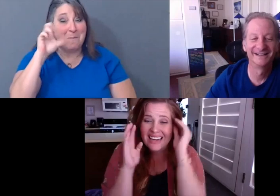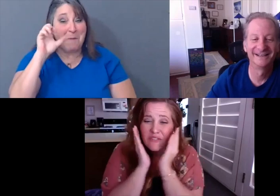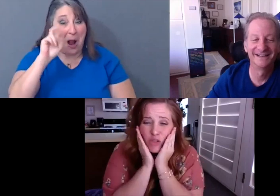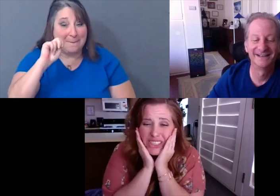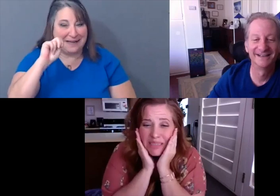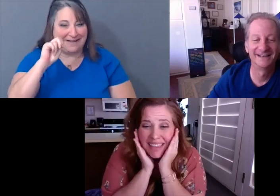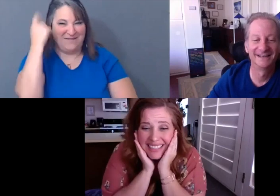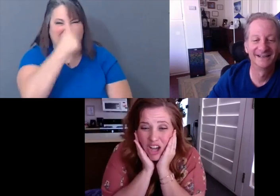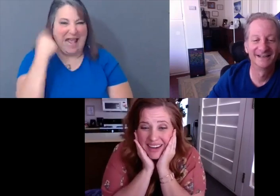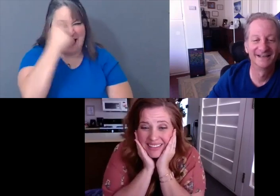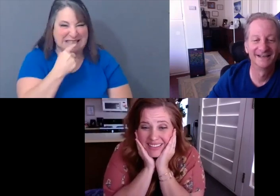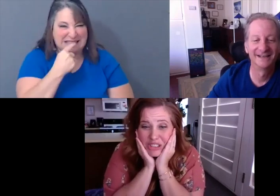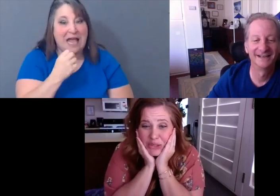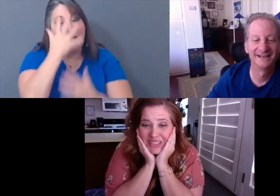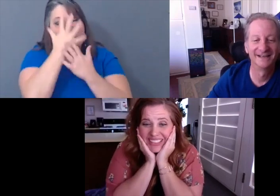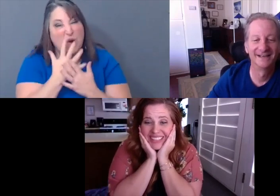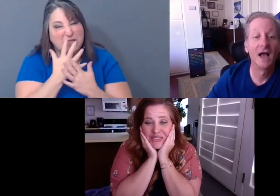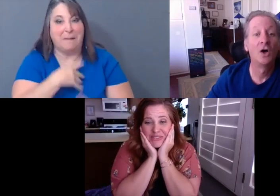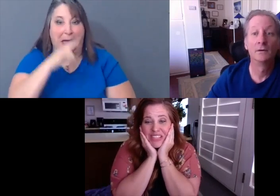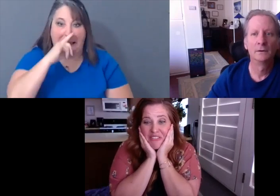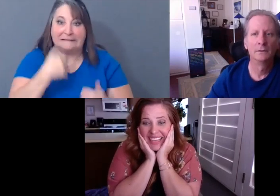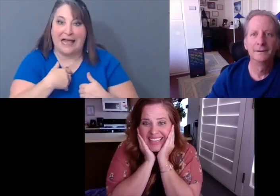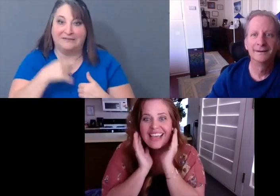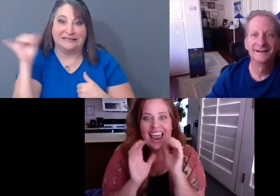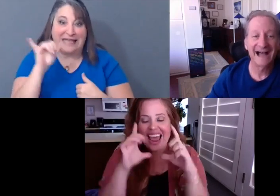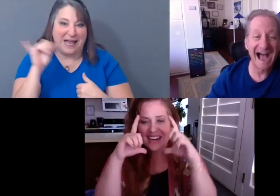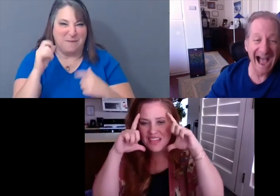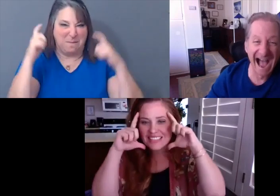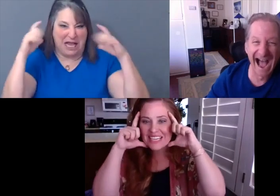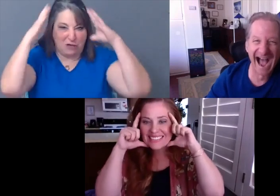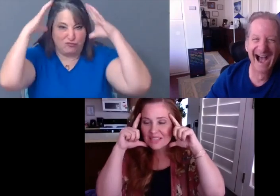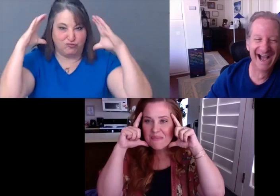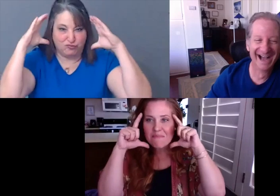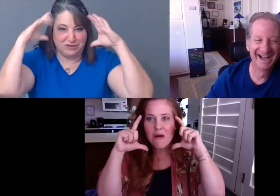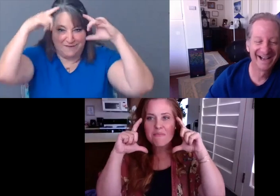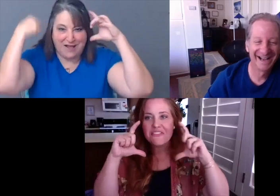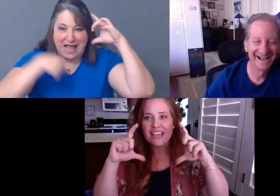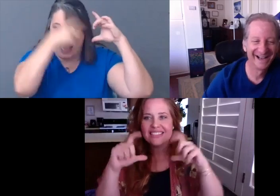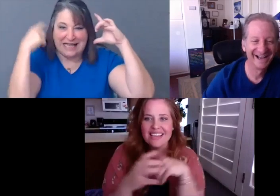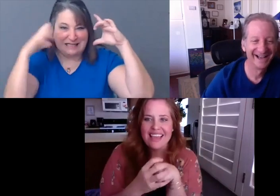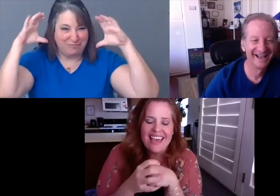And unfortunately my kids got it too. So, it was really funny. And it's the big Marman face.